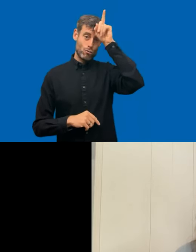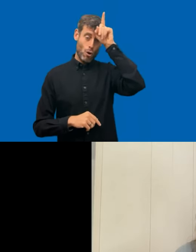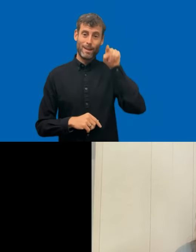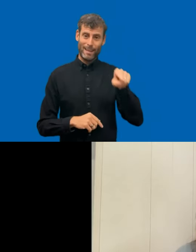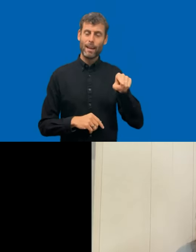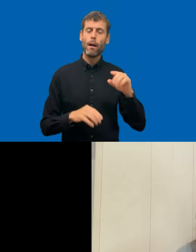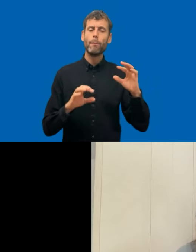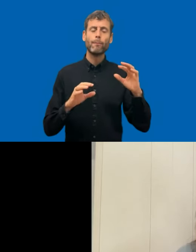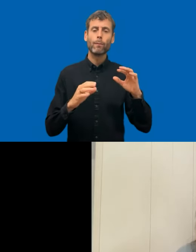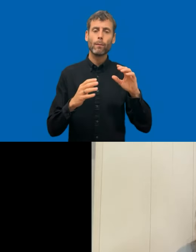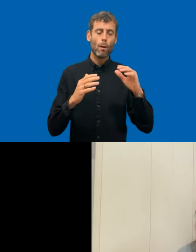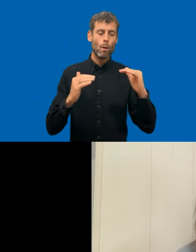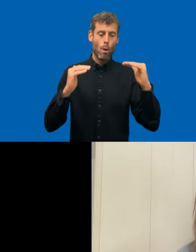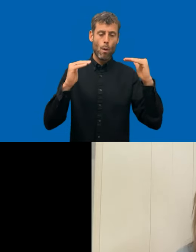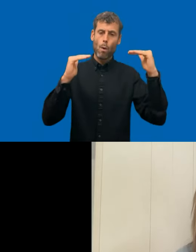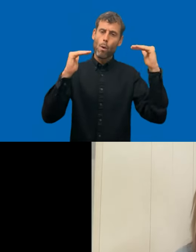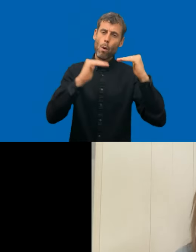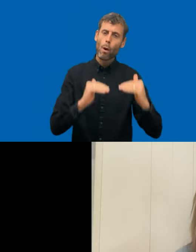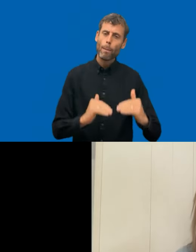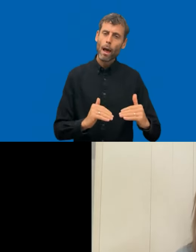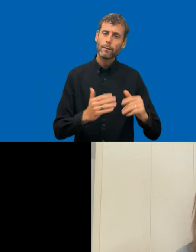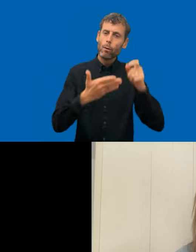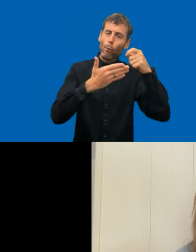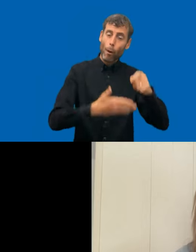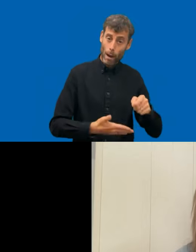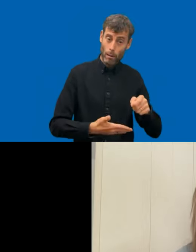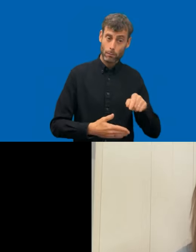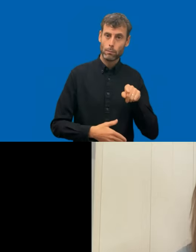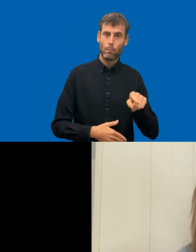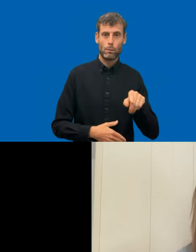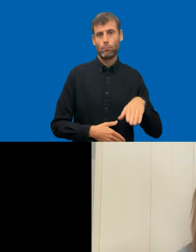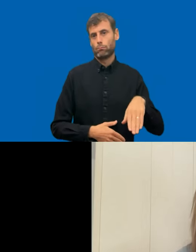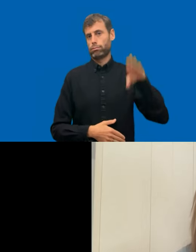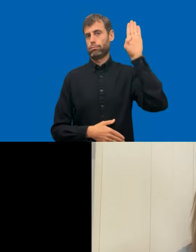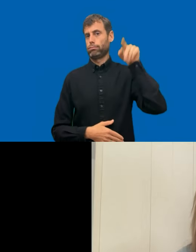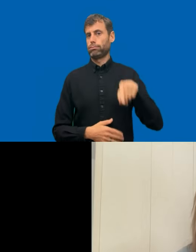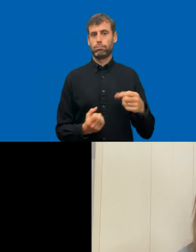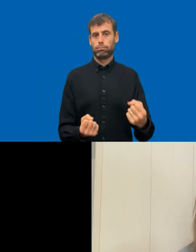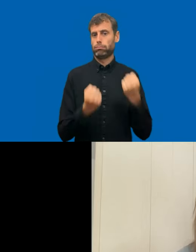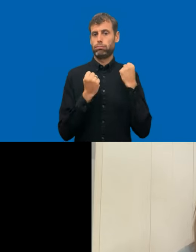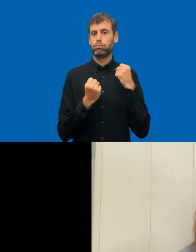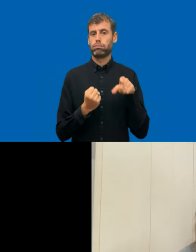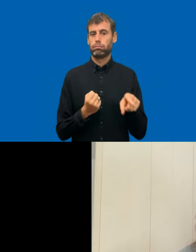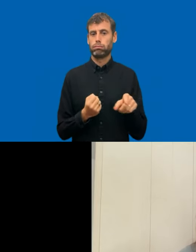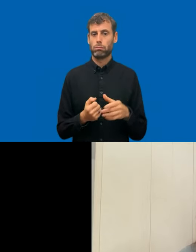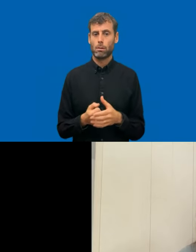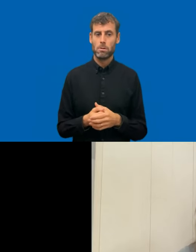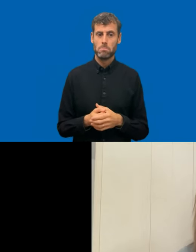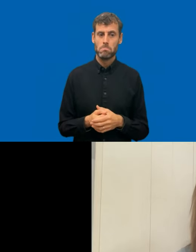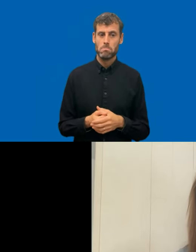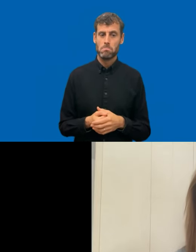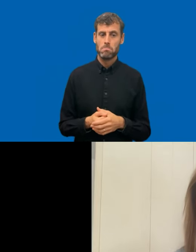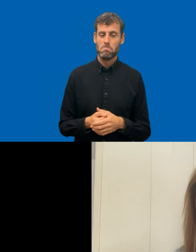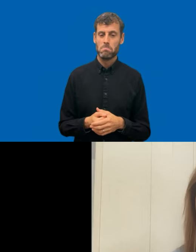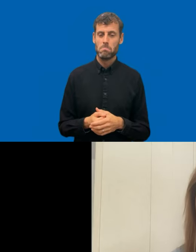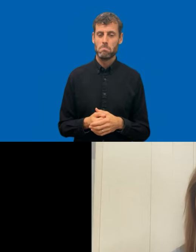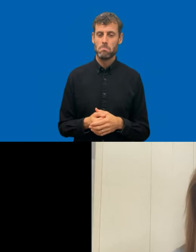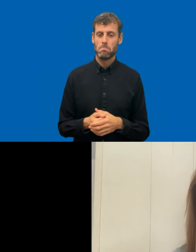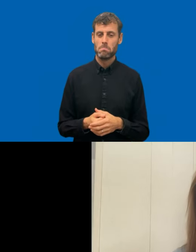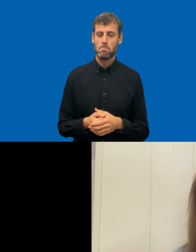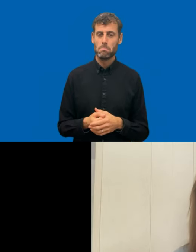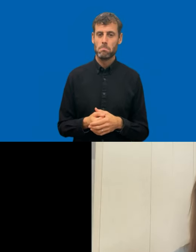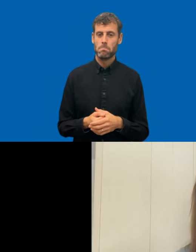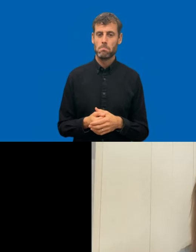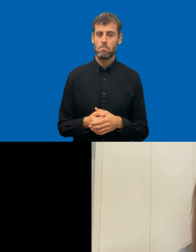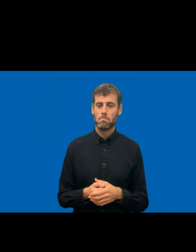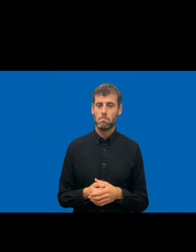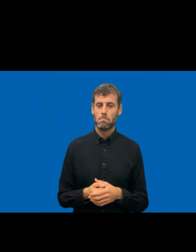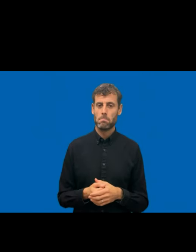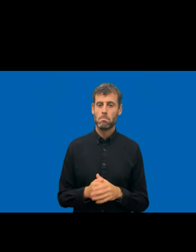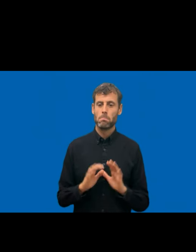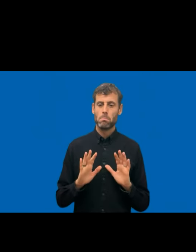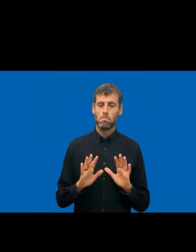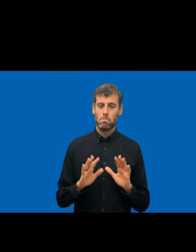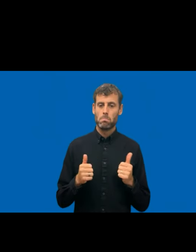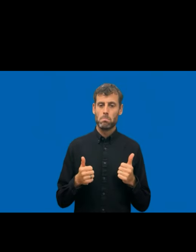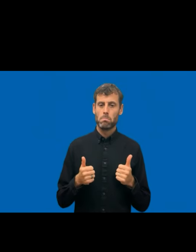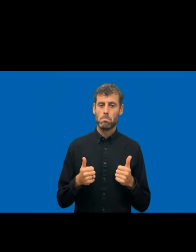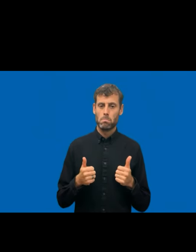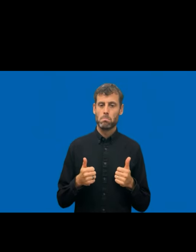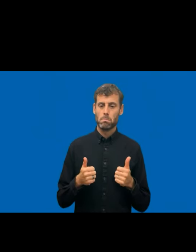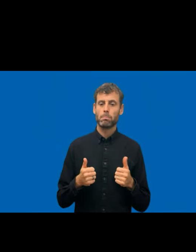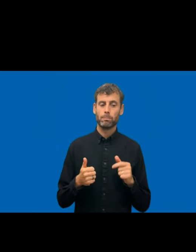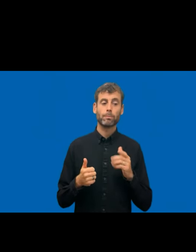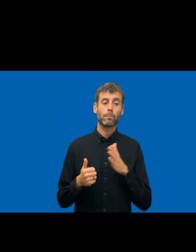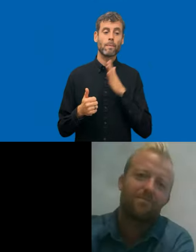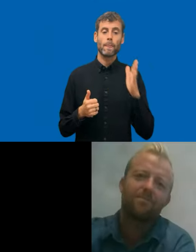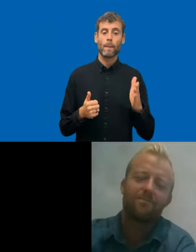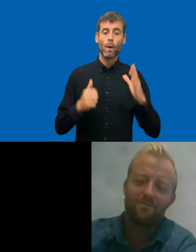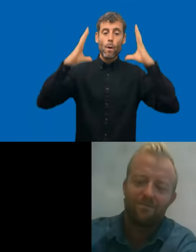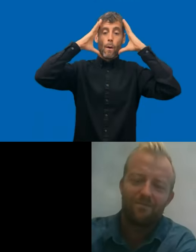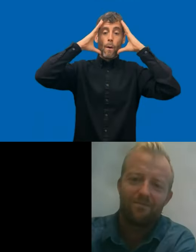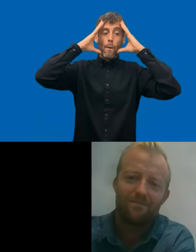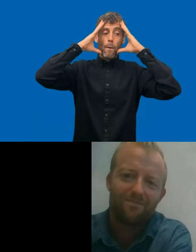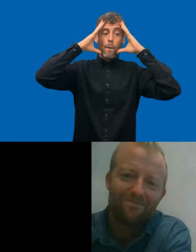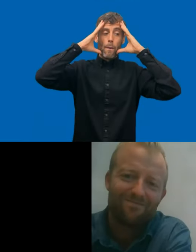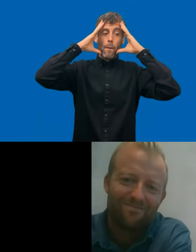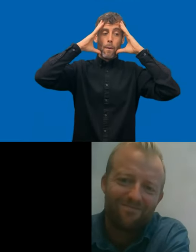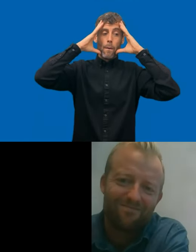So let's move to Denmark. I hope we have Caecilie Appel Aggerbeck, and Soren